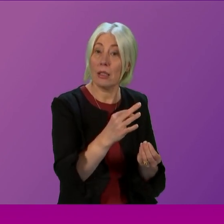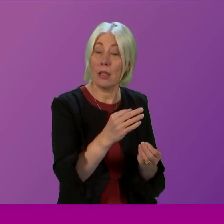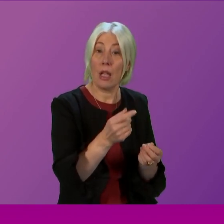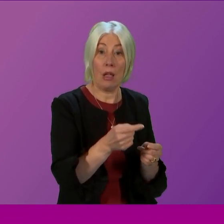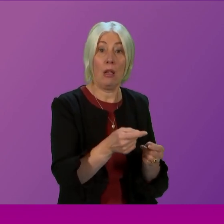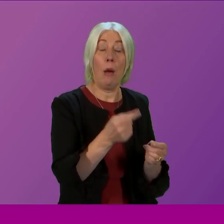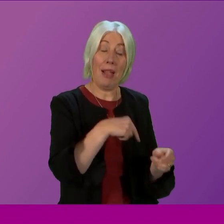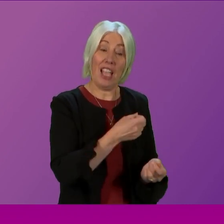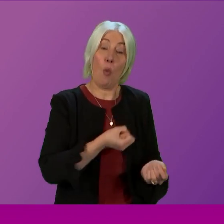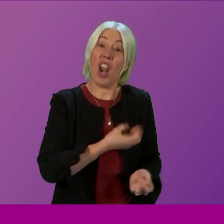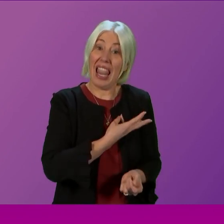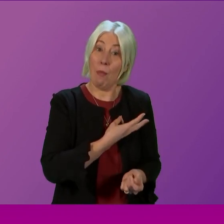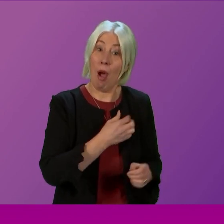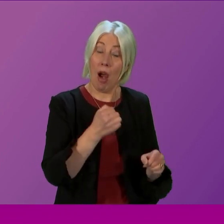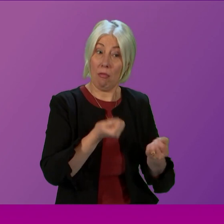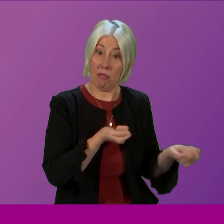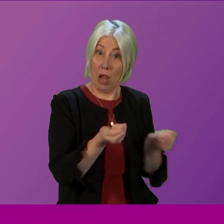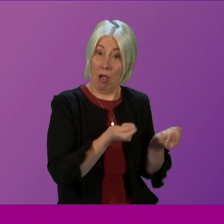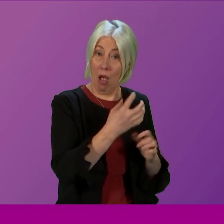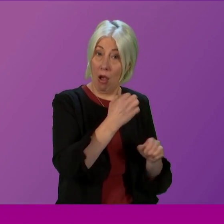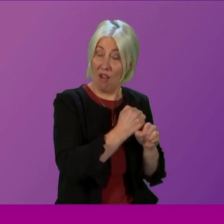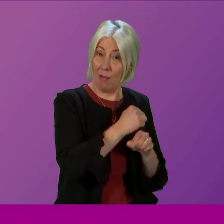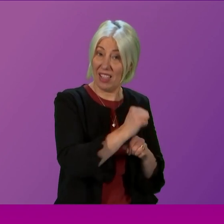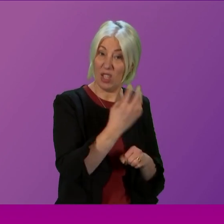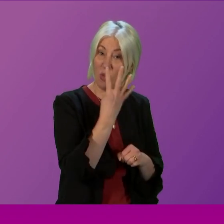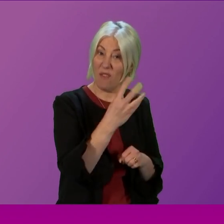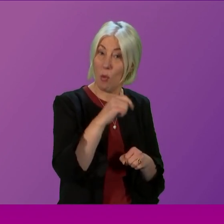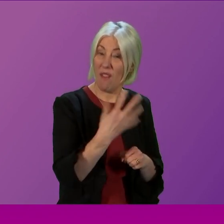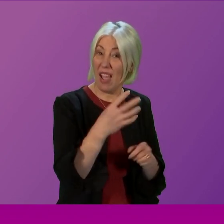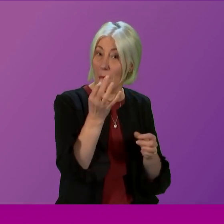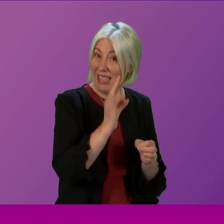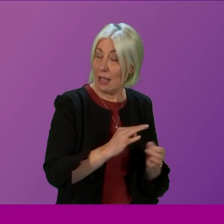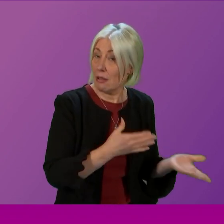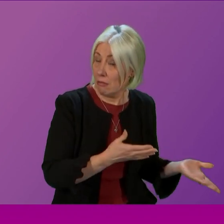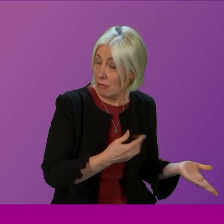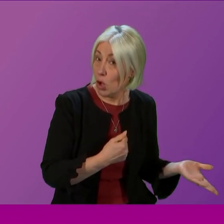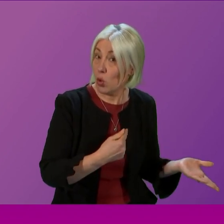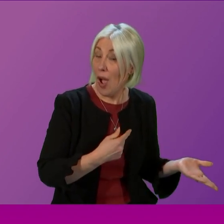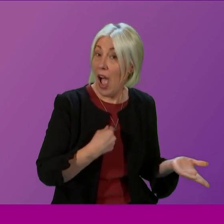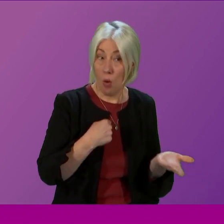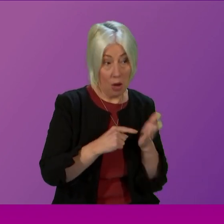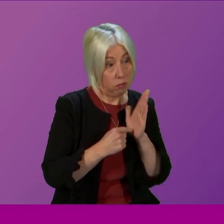cent where Labour is in government in these islands. Our actions demonstrate the value